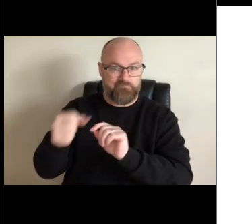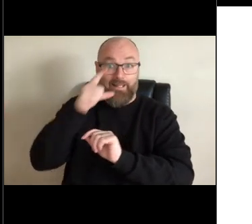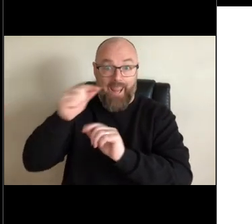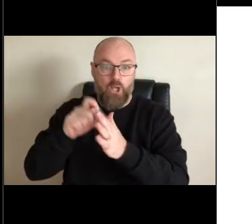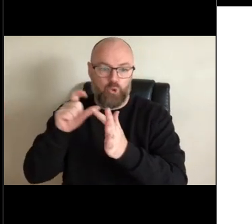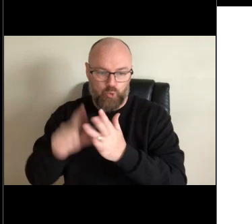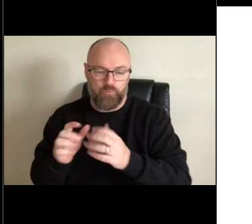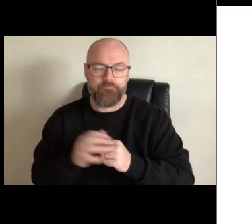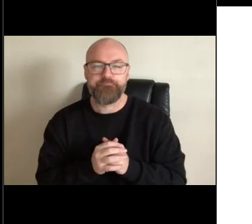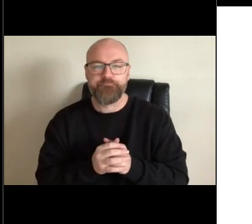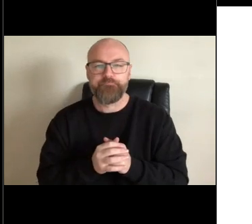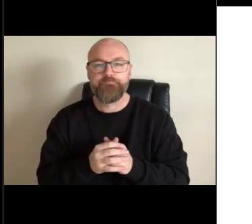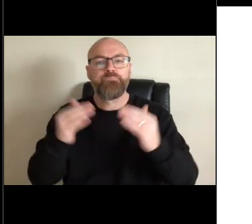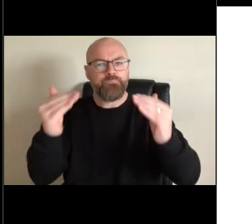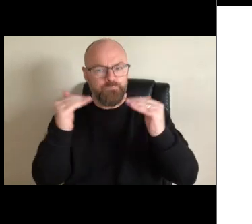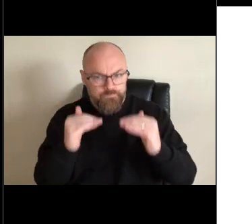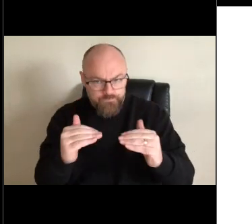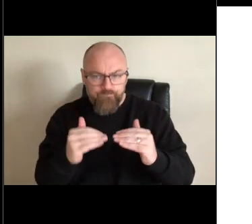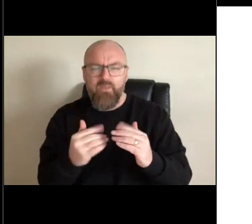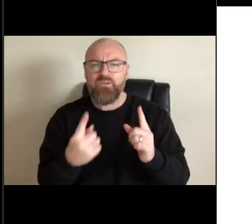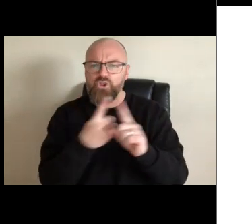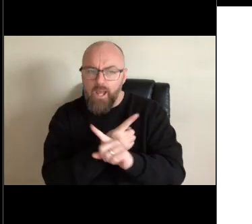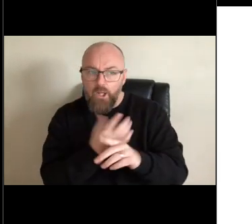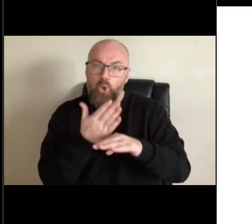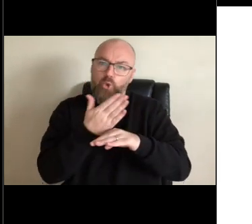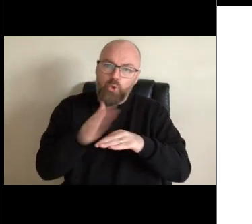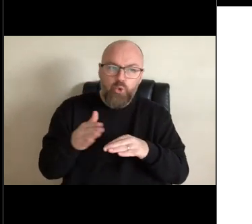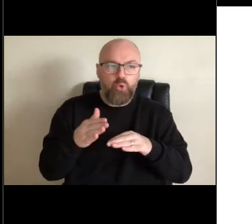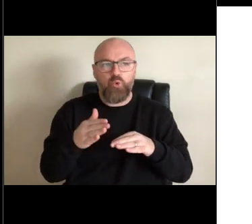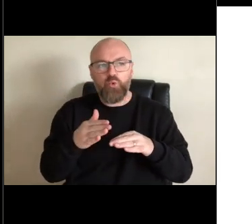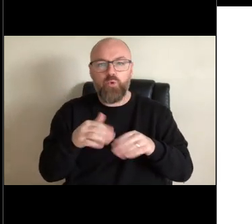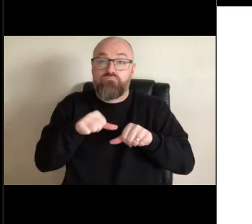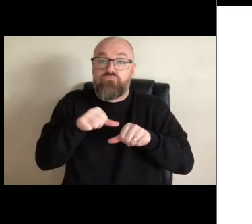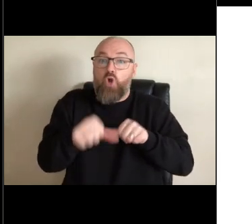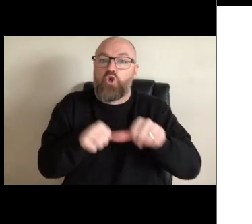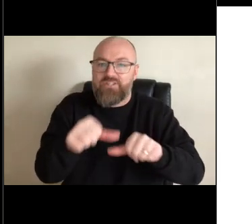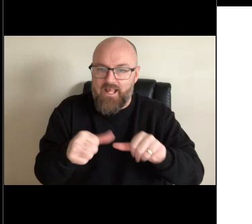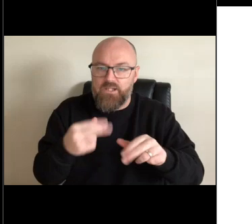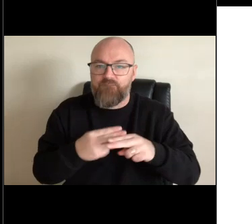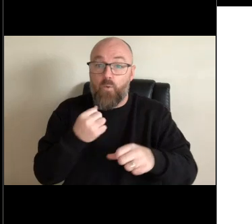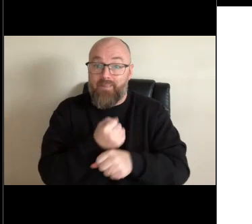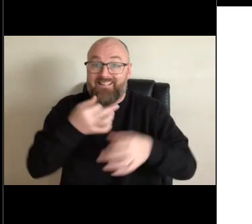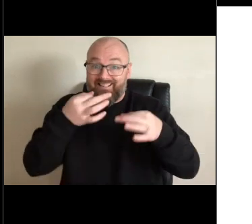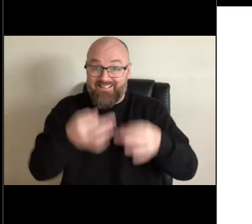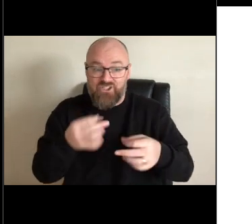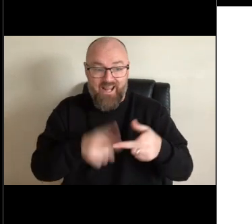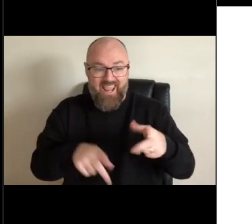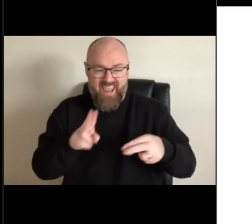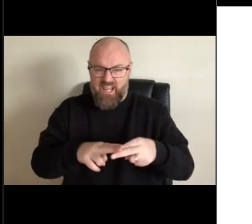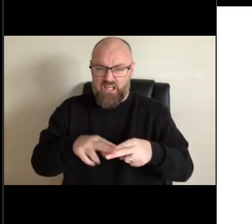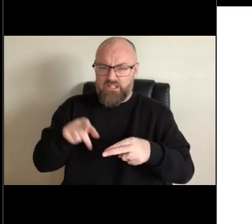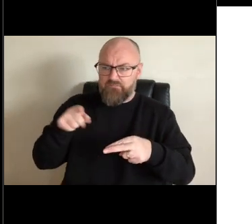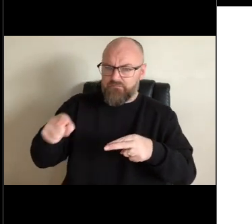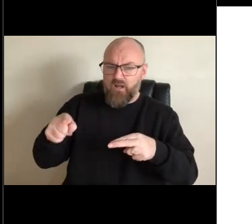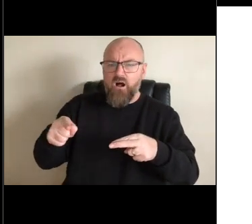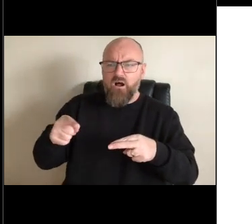new um processes and decision making around when harmful proceedings happen so harmful proceedings